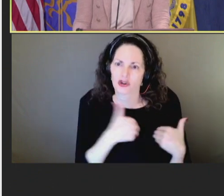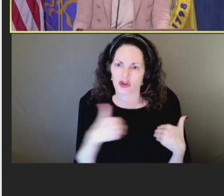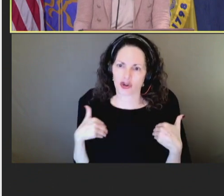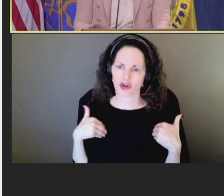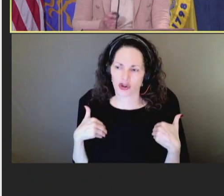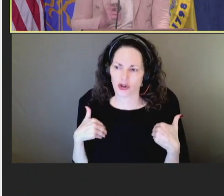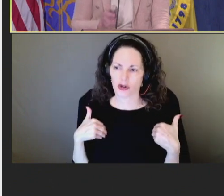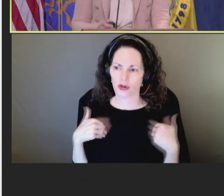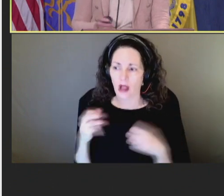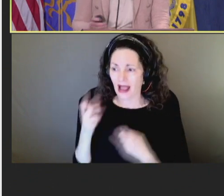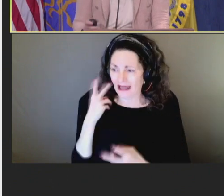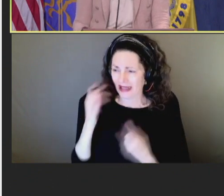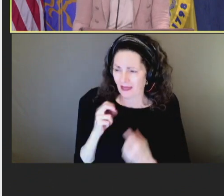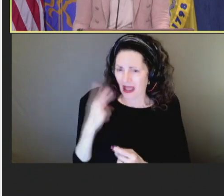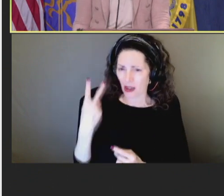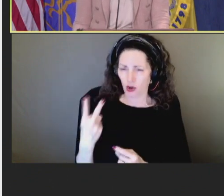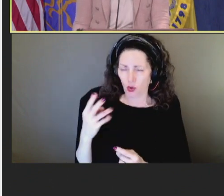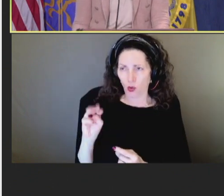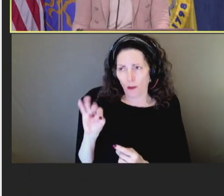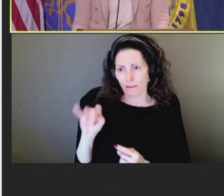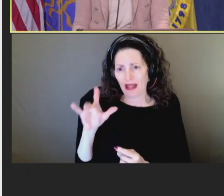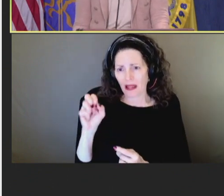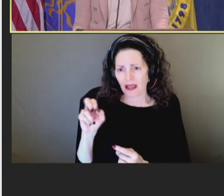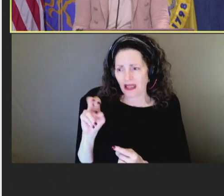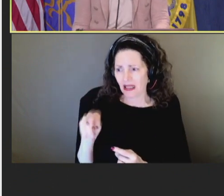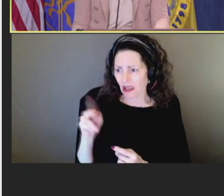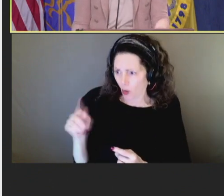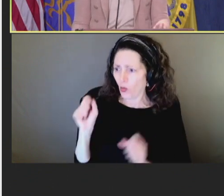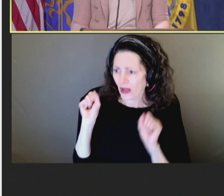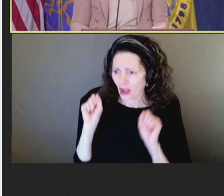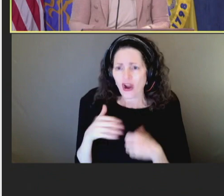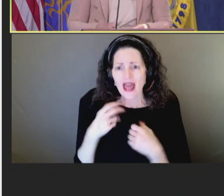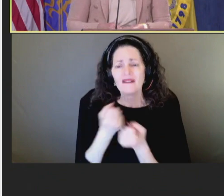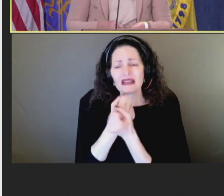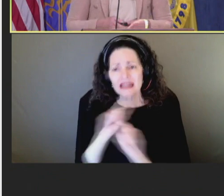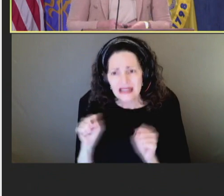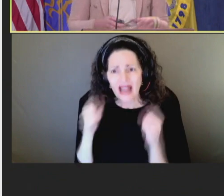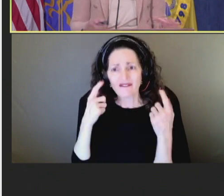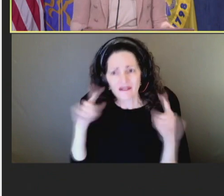number, we could have safe, effective breast cancer vaccines to market. So, why wouldn't